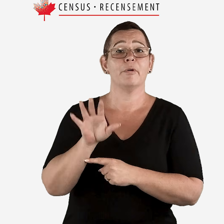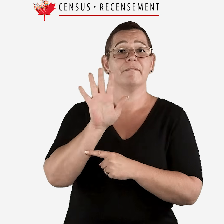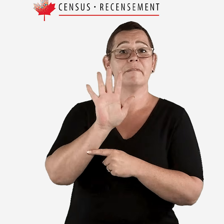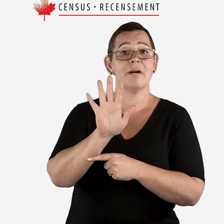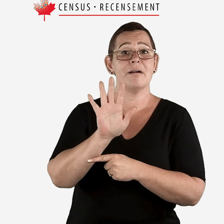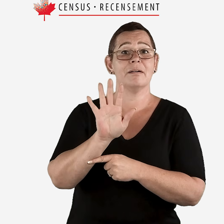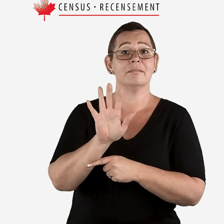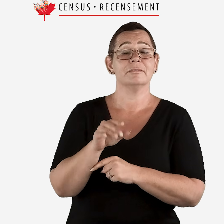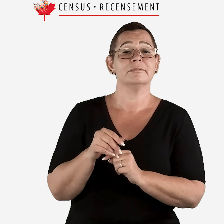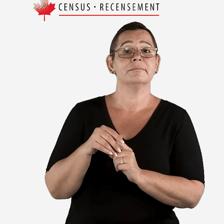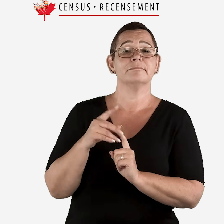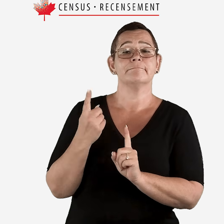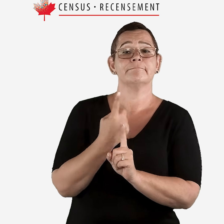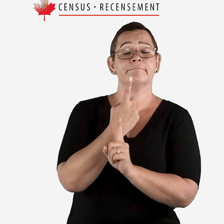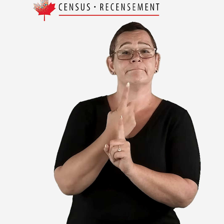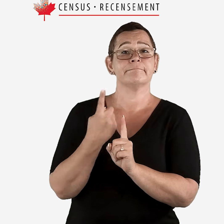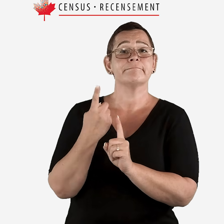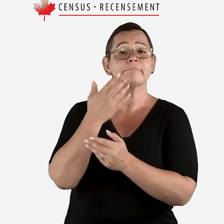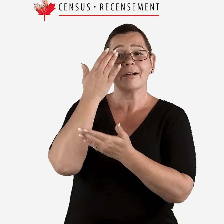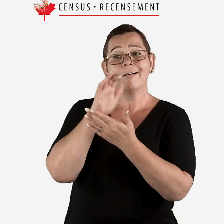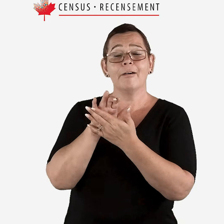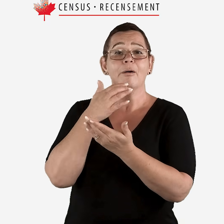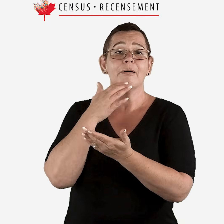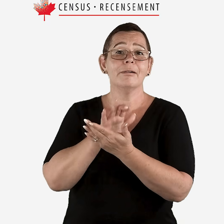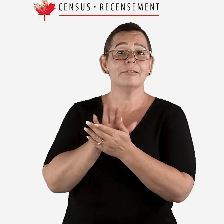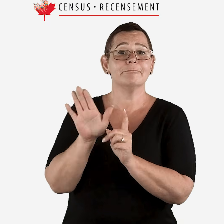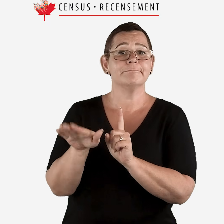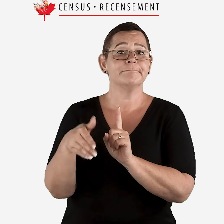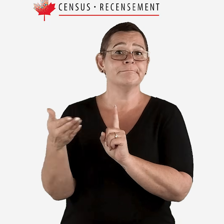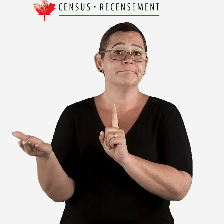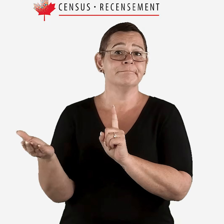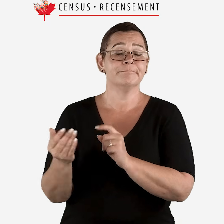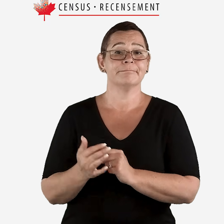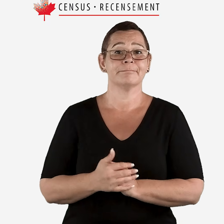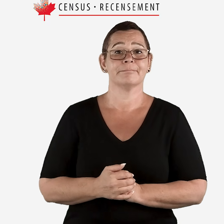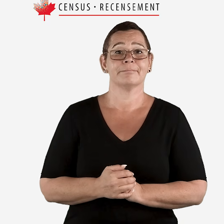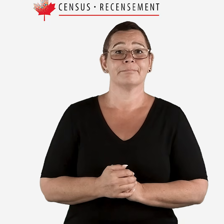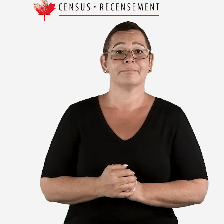Response option 5: Widowed